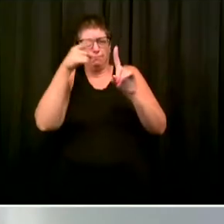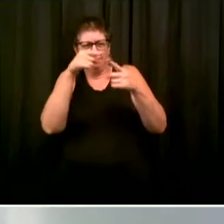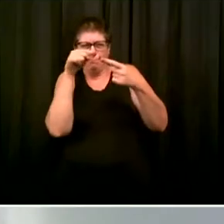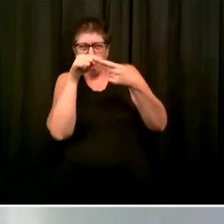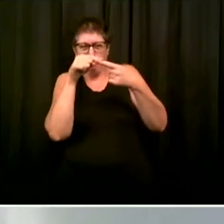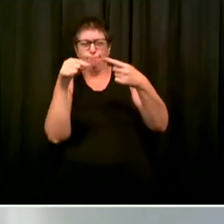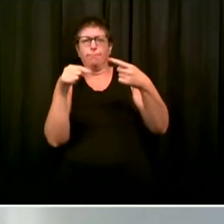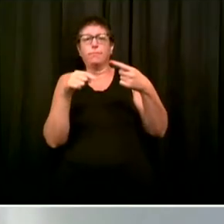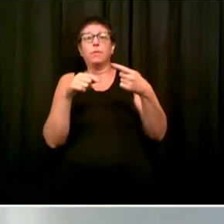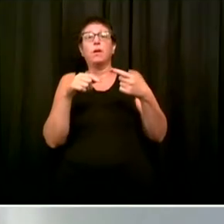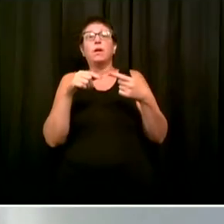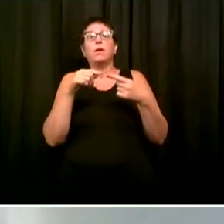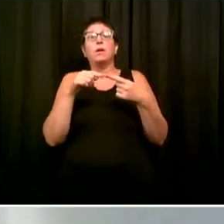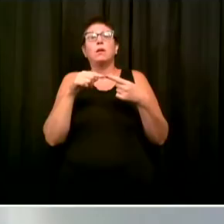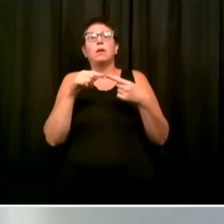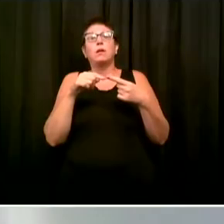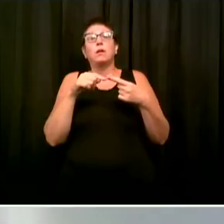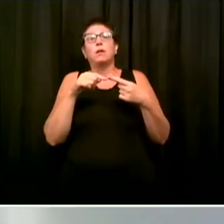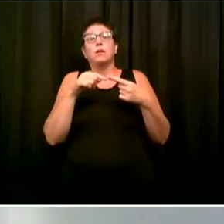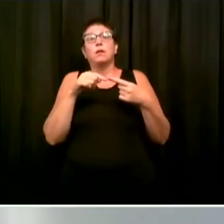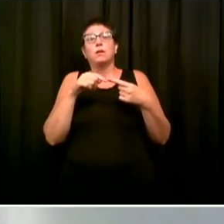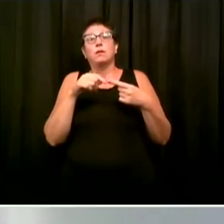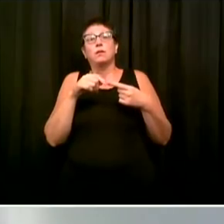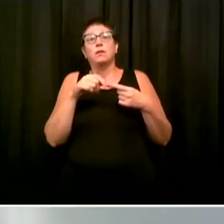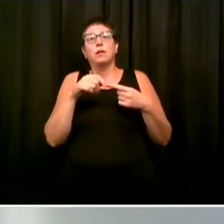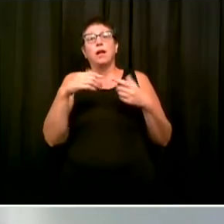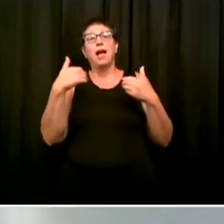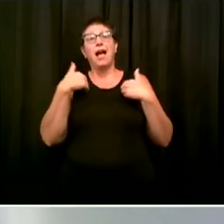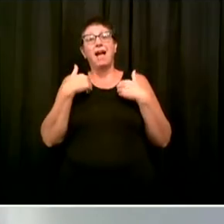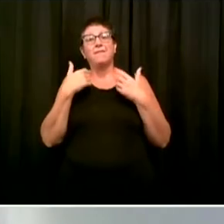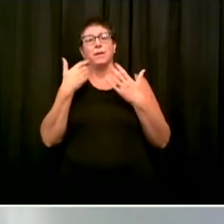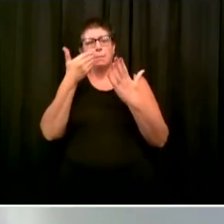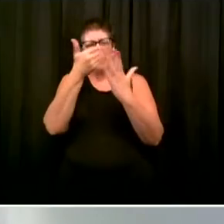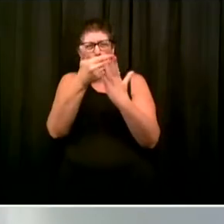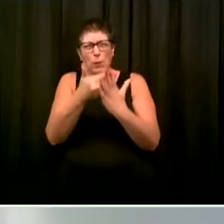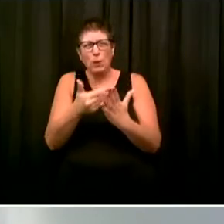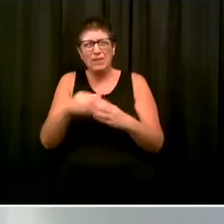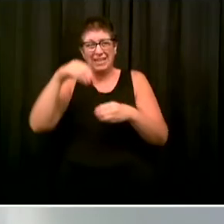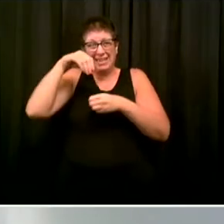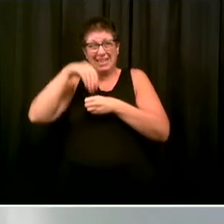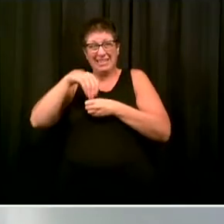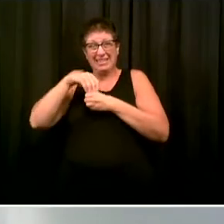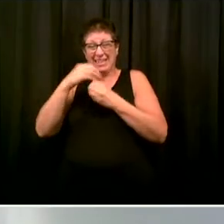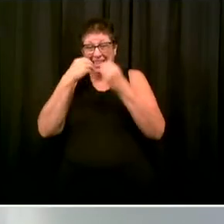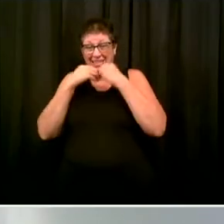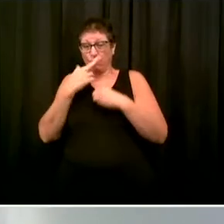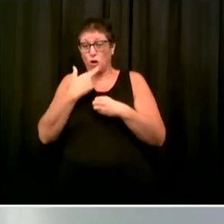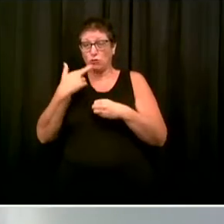BEEN HIGHLIGHTING ARE TWO CRITICAL FACTORS. ONE IS